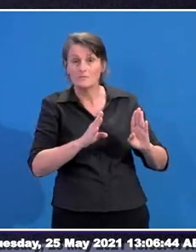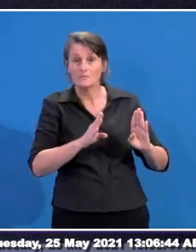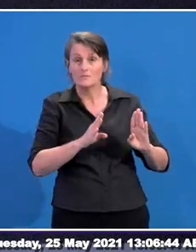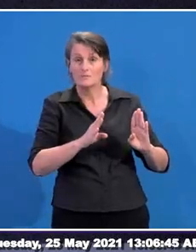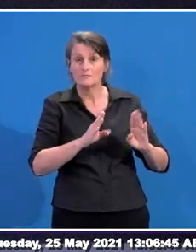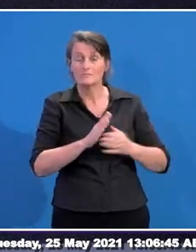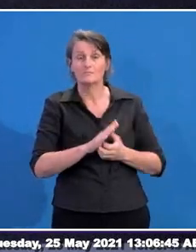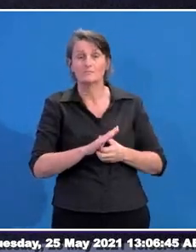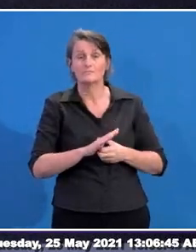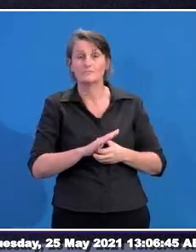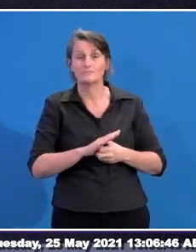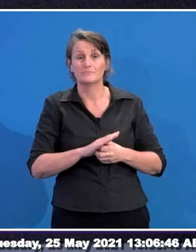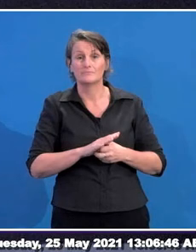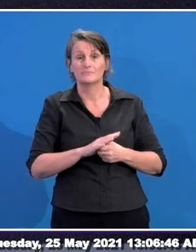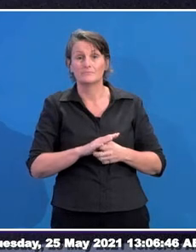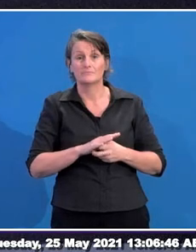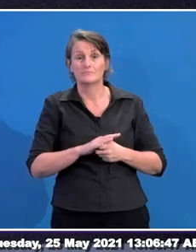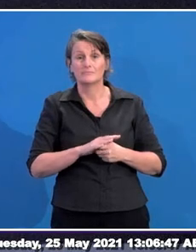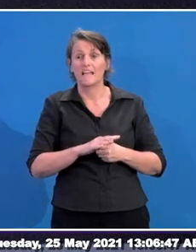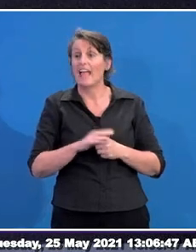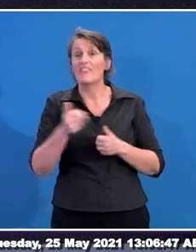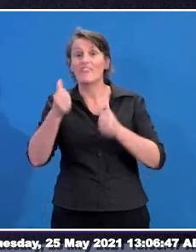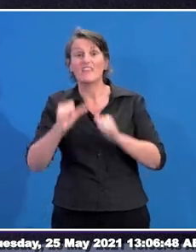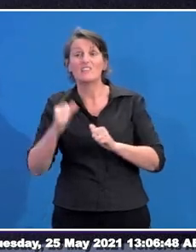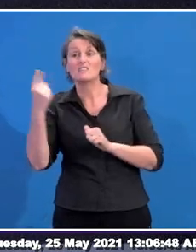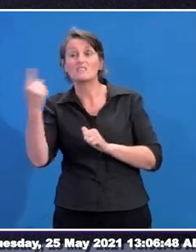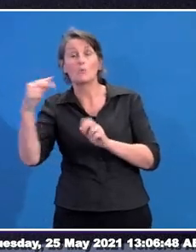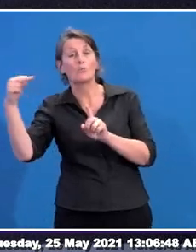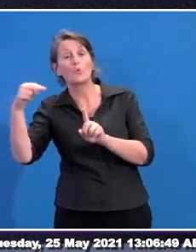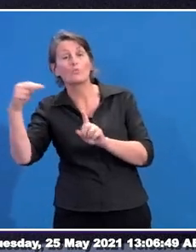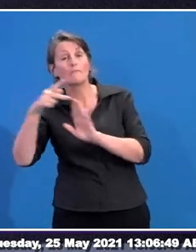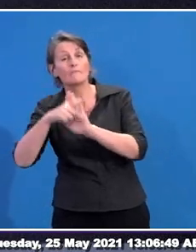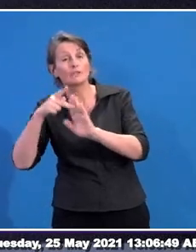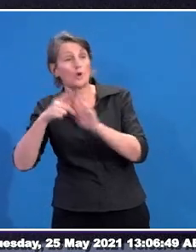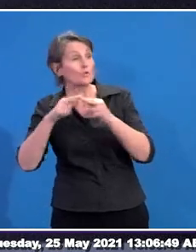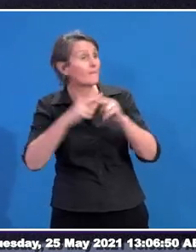or a third party, that if an incident does happen, we can go to that day